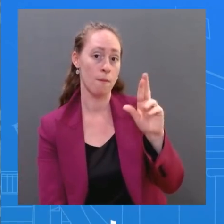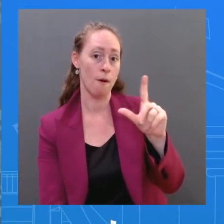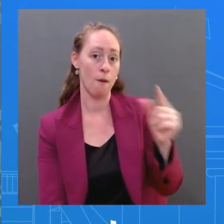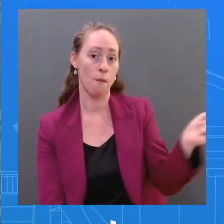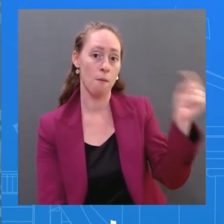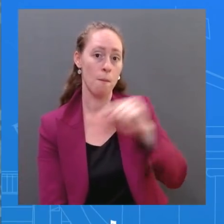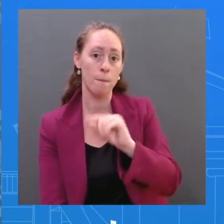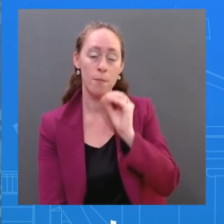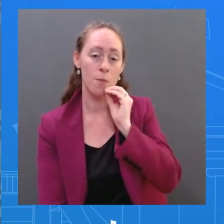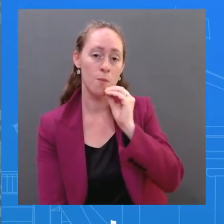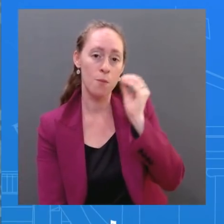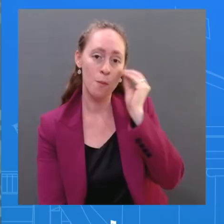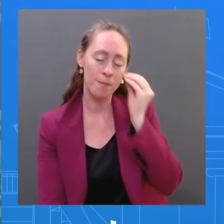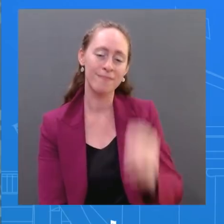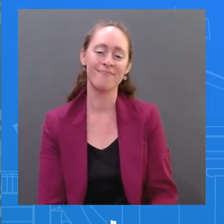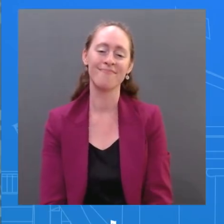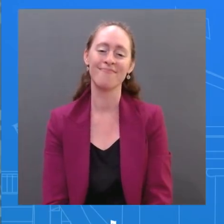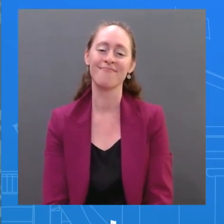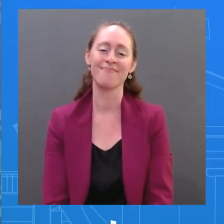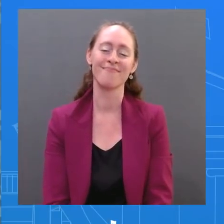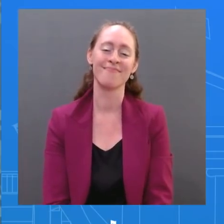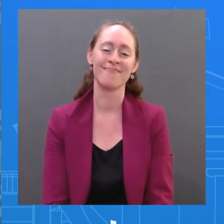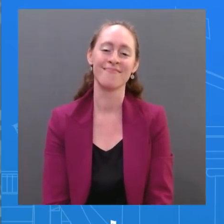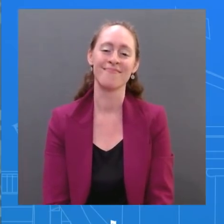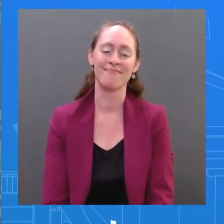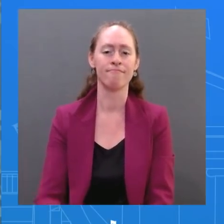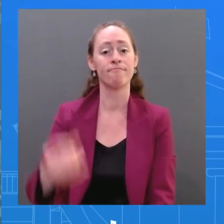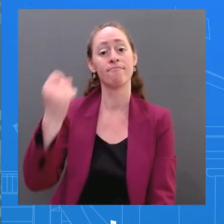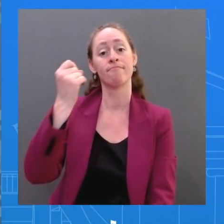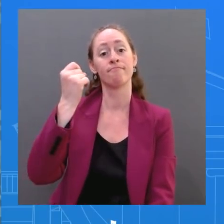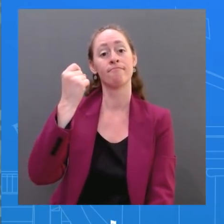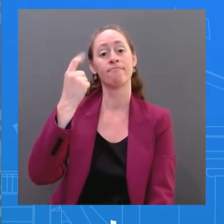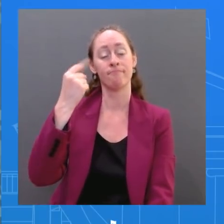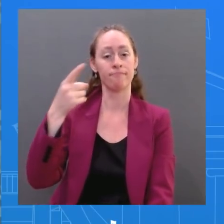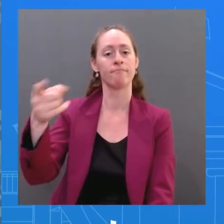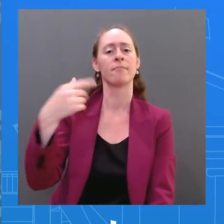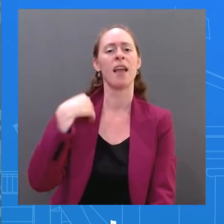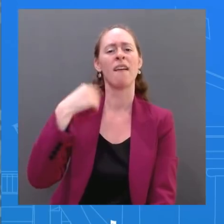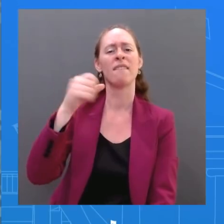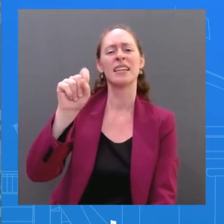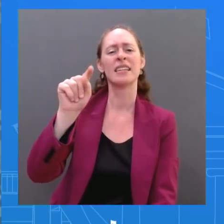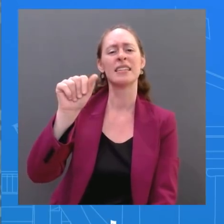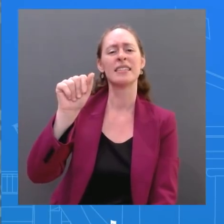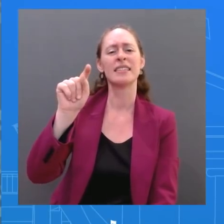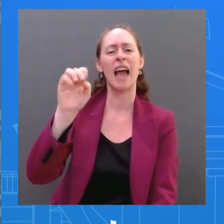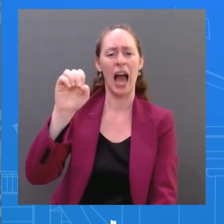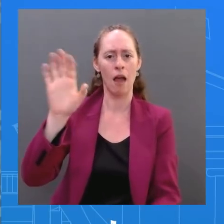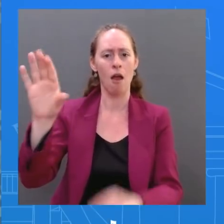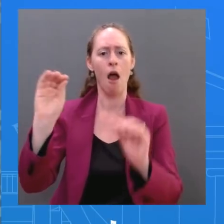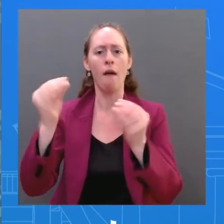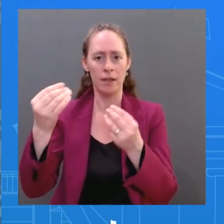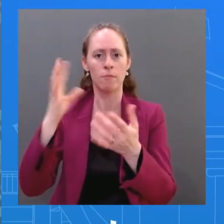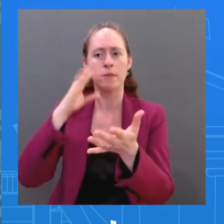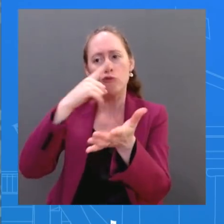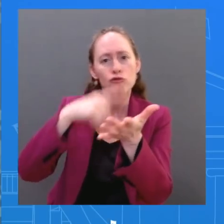and pass information on pro- -- on progress in securing Paul's release and to secure he is well supported